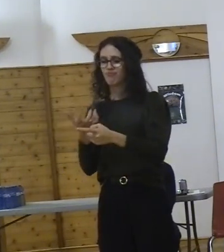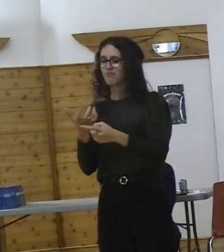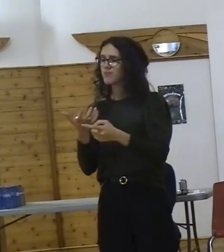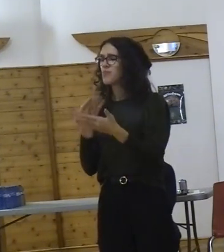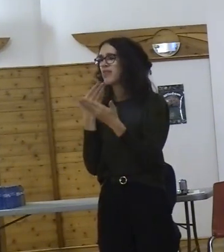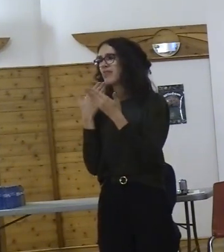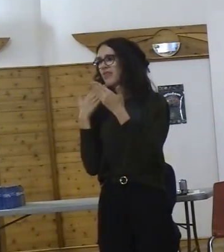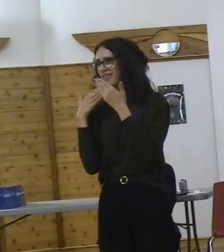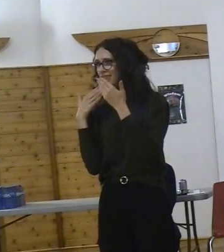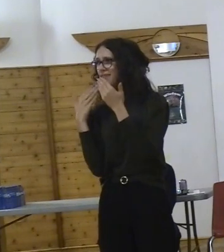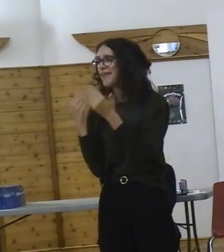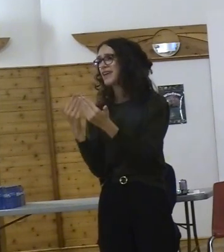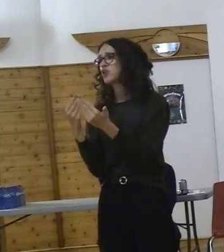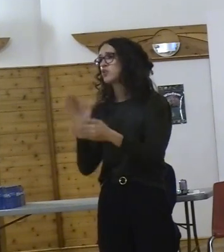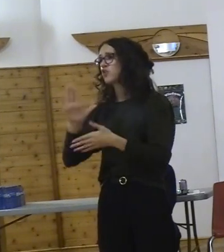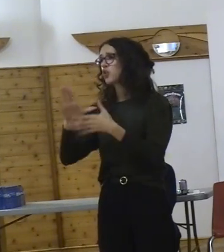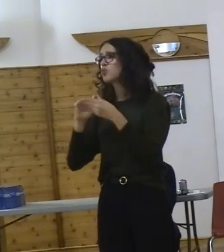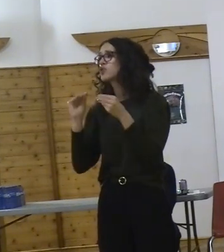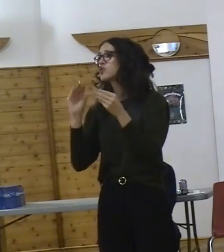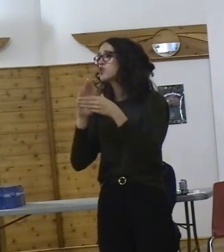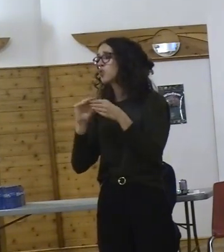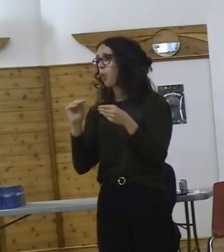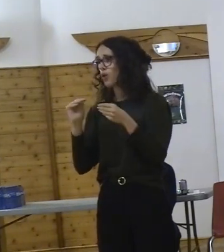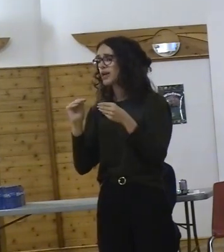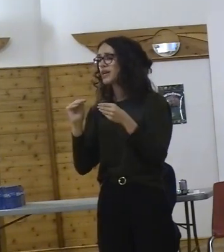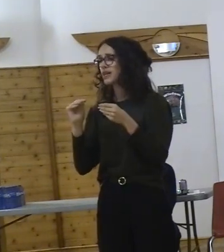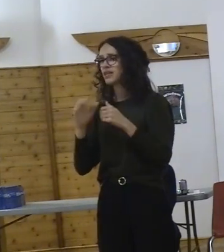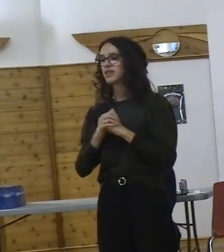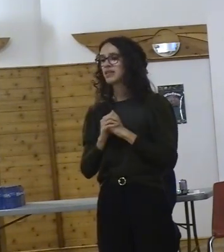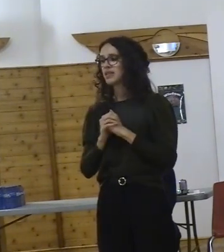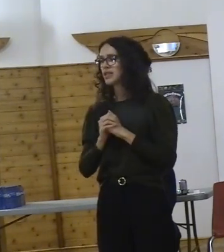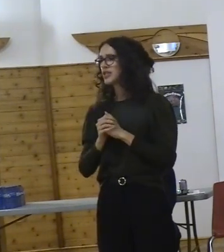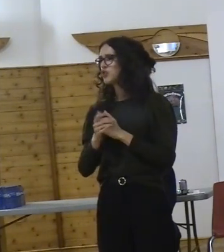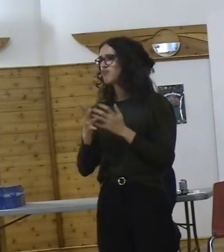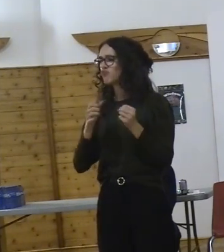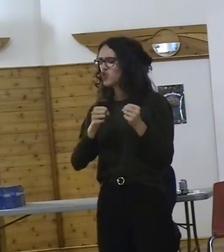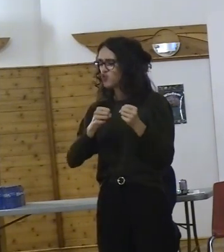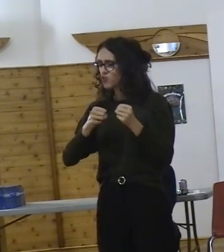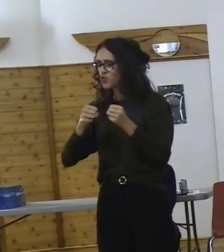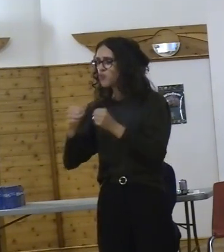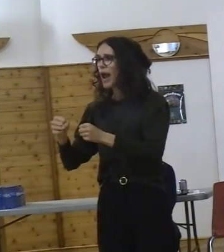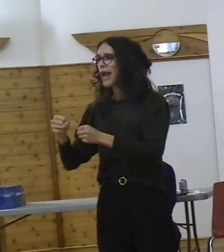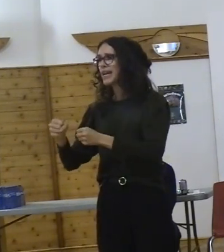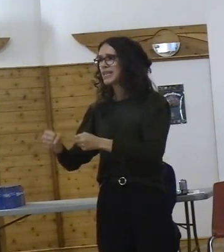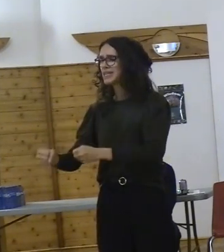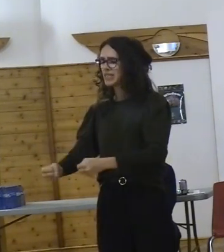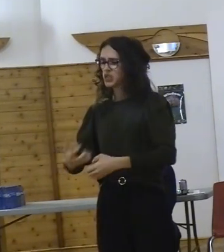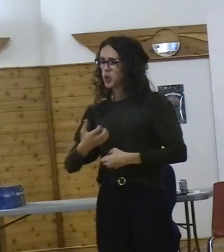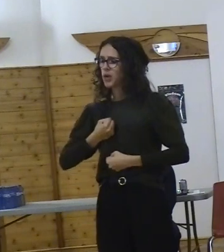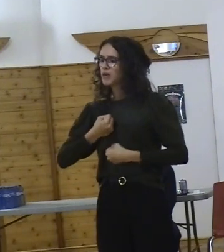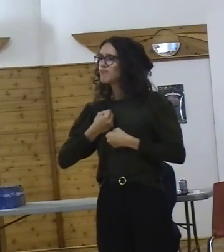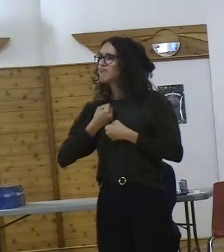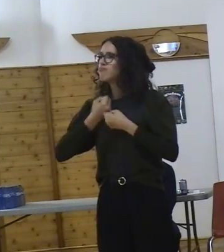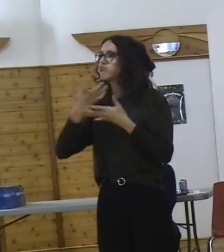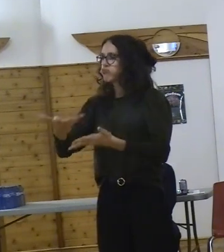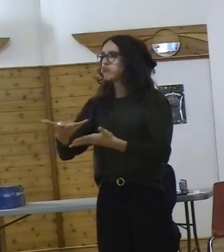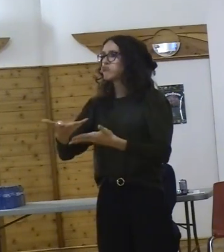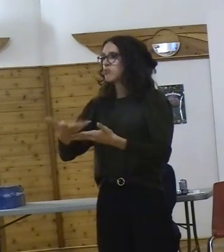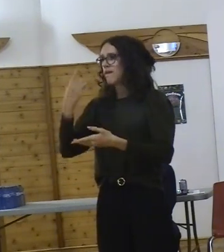Miigwech from your words, your constant and fierceness to bring justice for our outcomes.